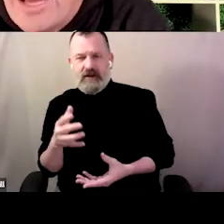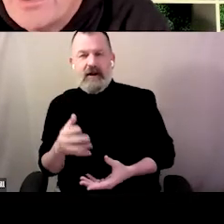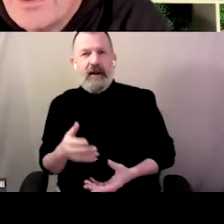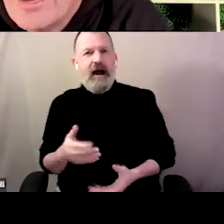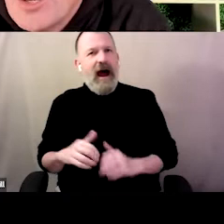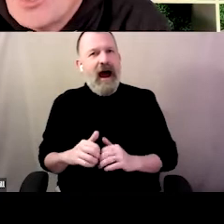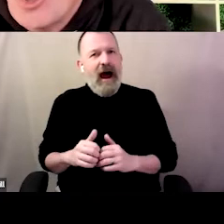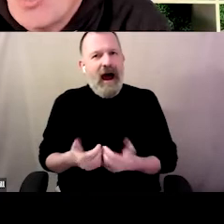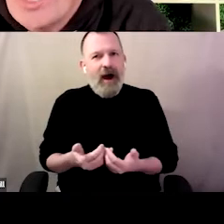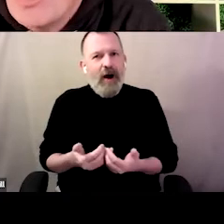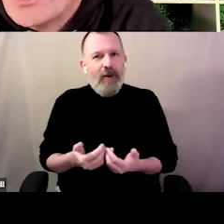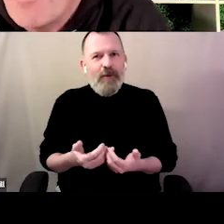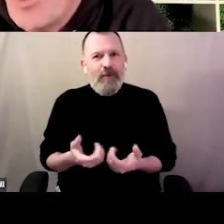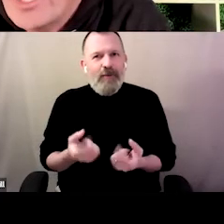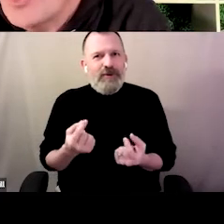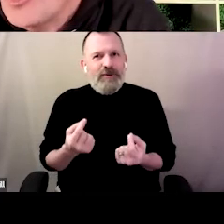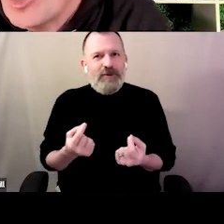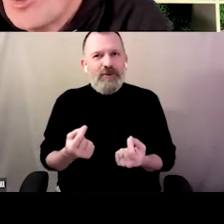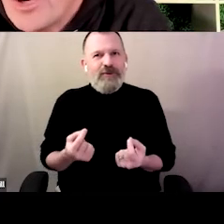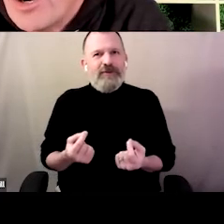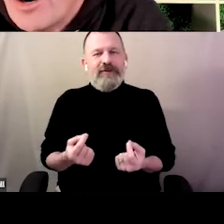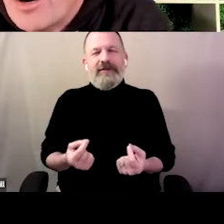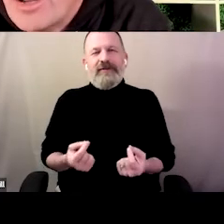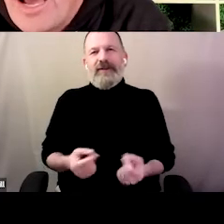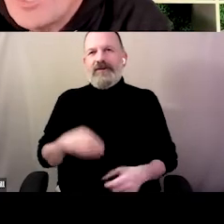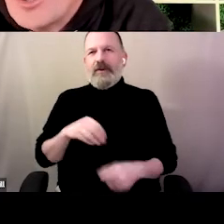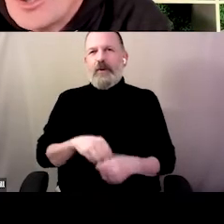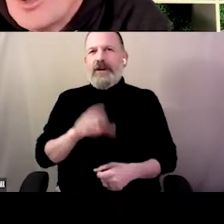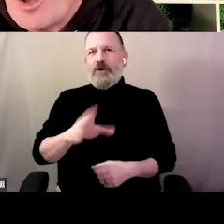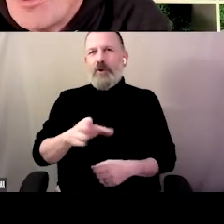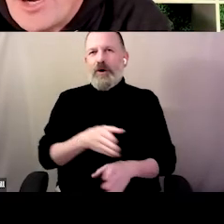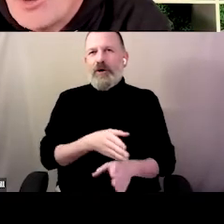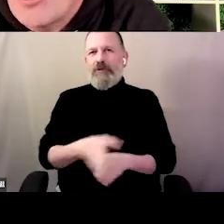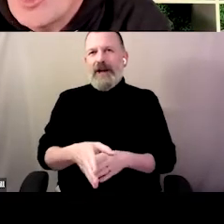CalebBarlow: So, you know, at some point in your career as a security professional,